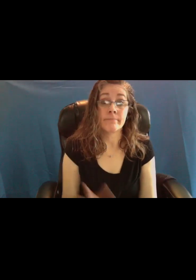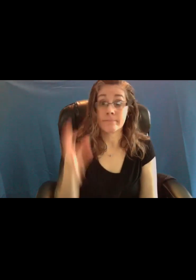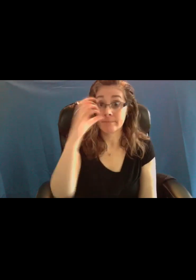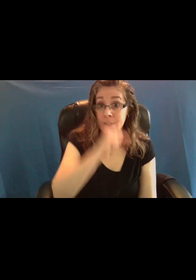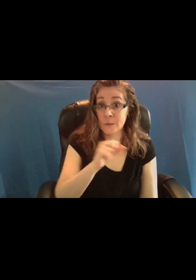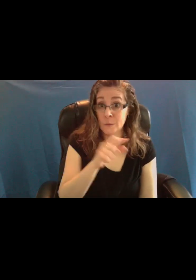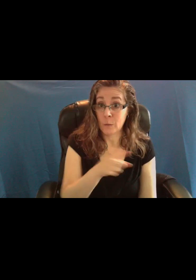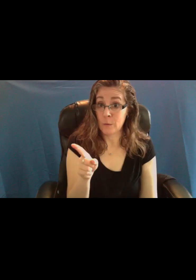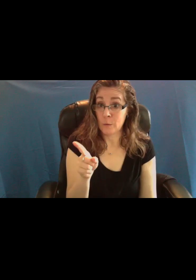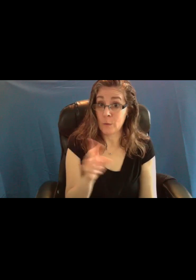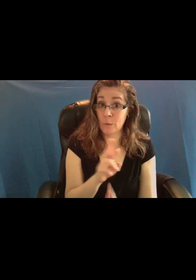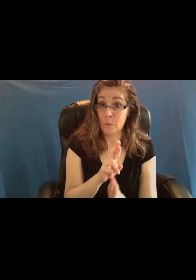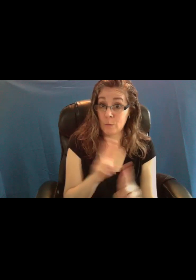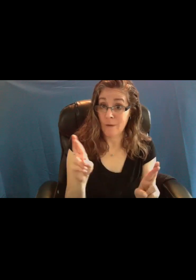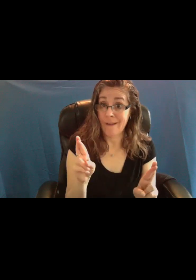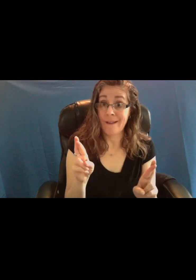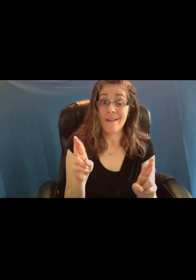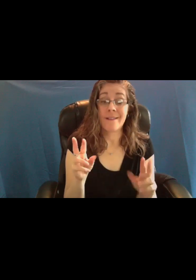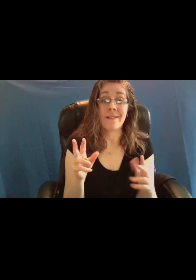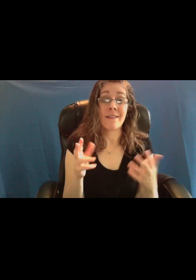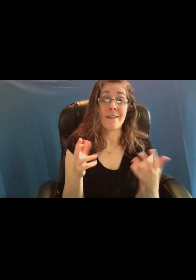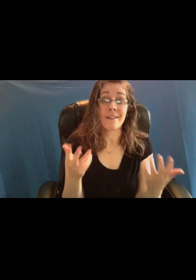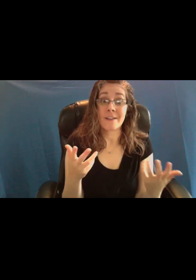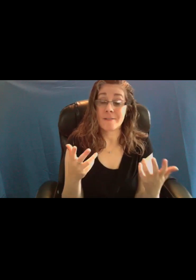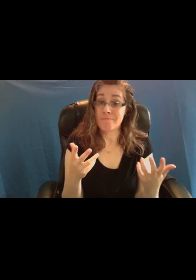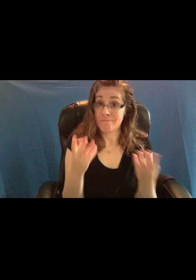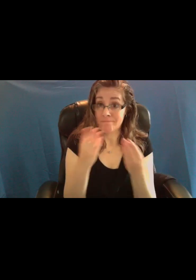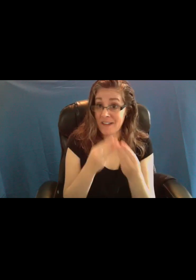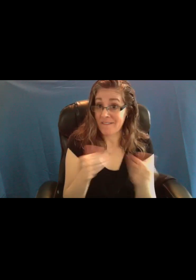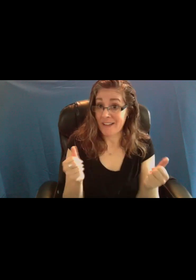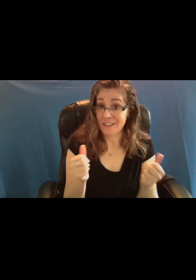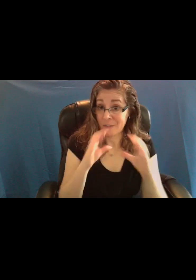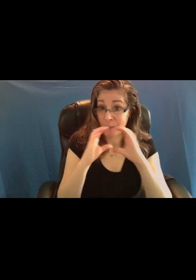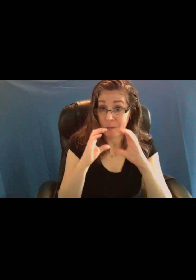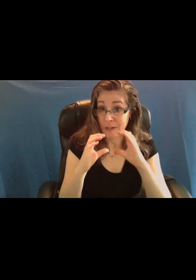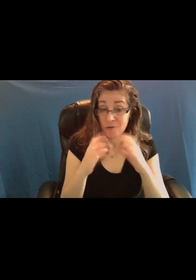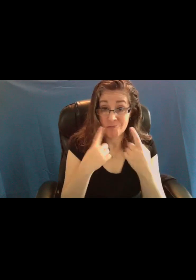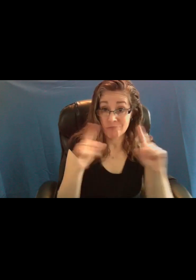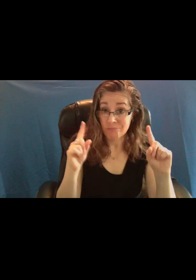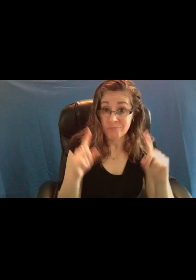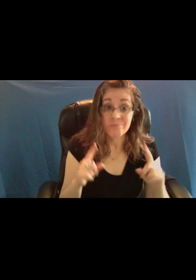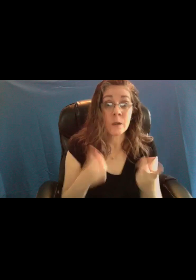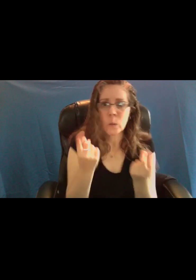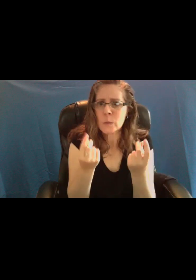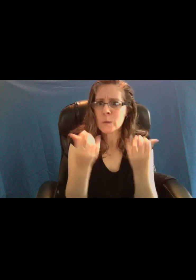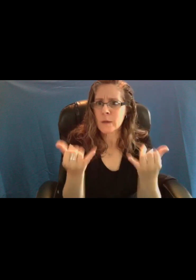the best -- to the best of your ability to meet effective communication obligations, what do you do next. You've taken